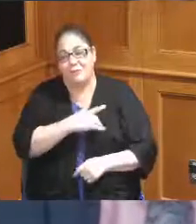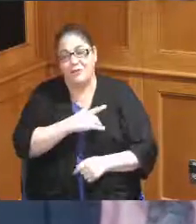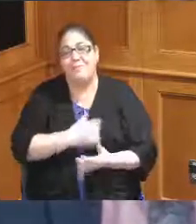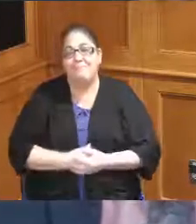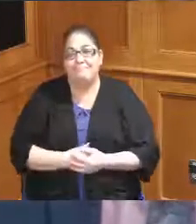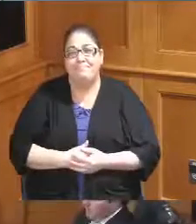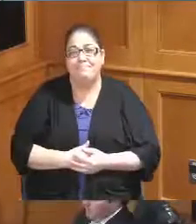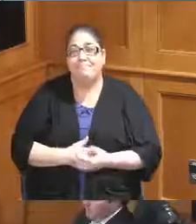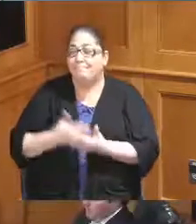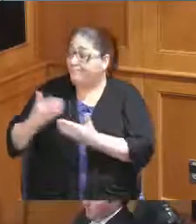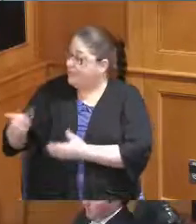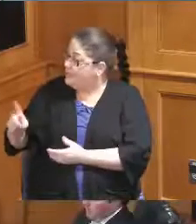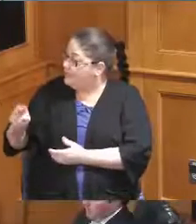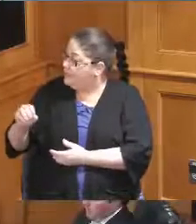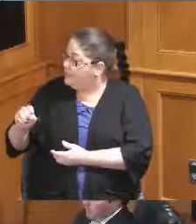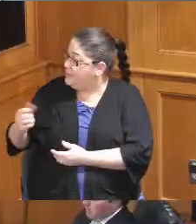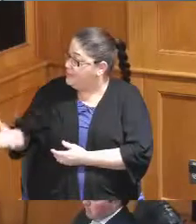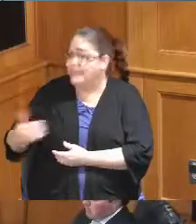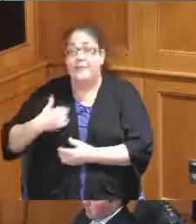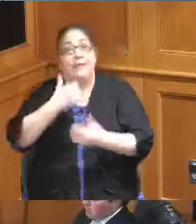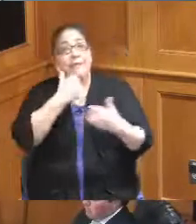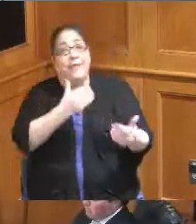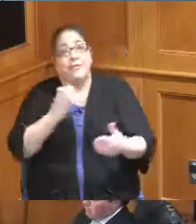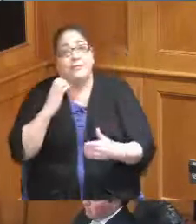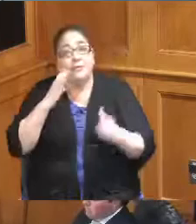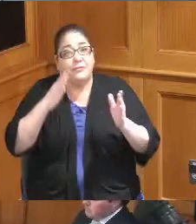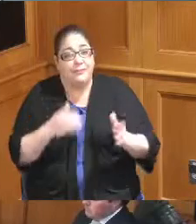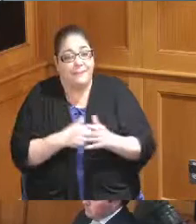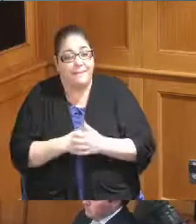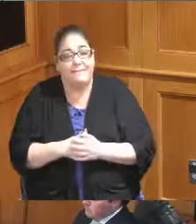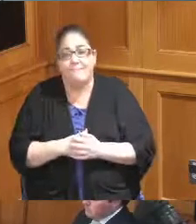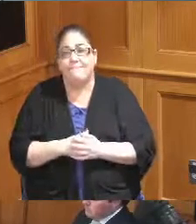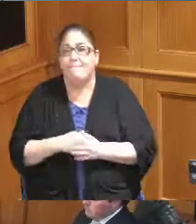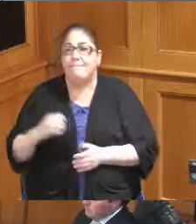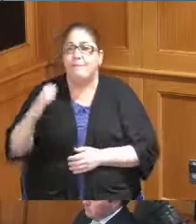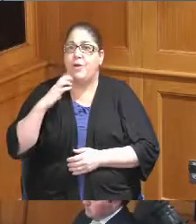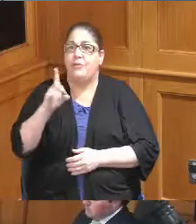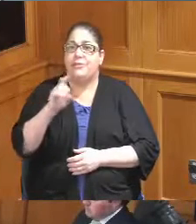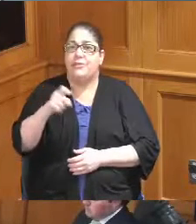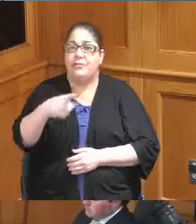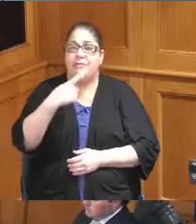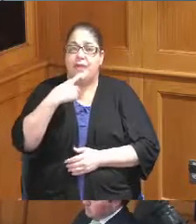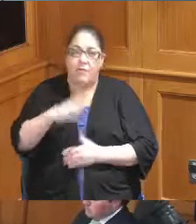Commissioner Dumas thank you Madam chair I think coach Dee you said it all the greatness in this